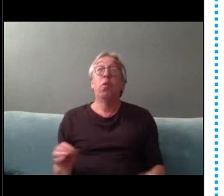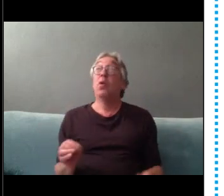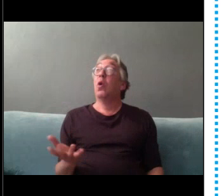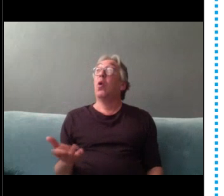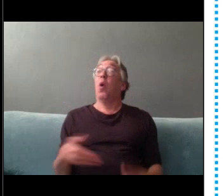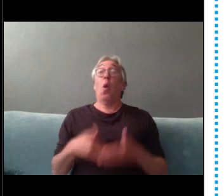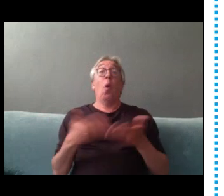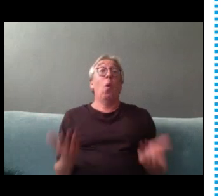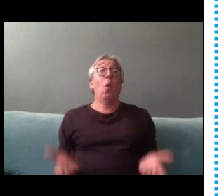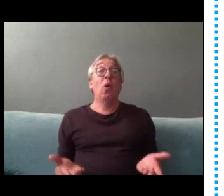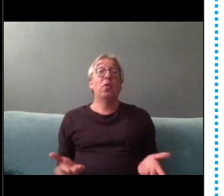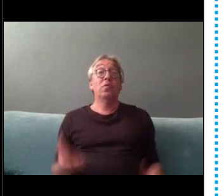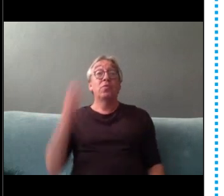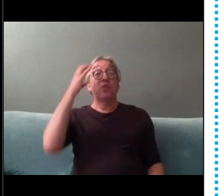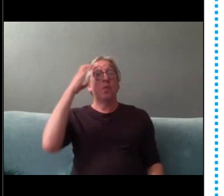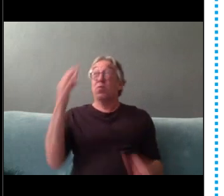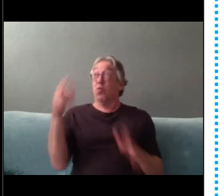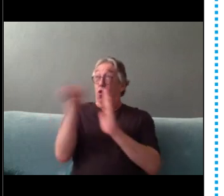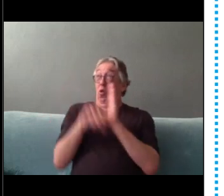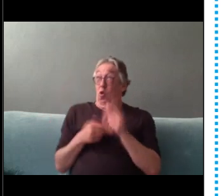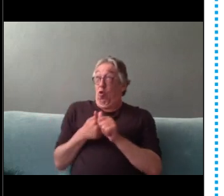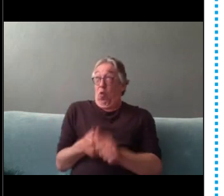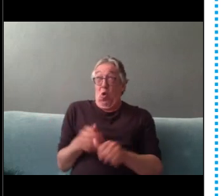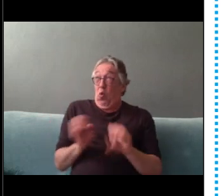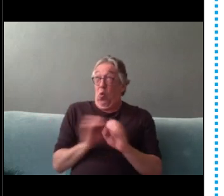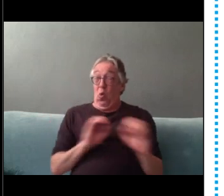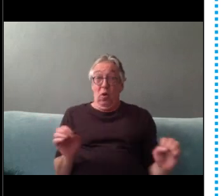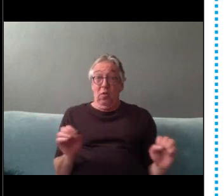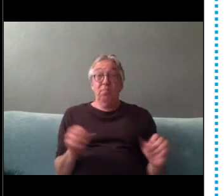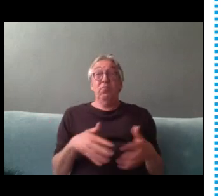and any other issue related to accessibility or the lack of it,